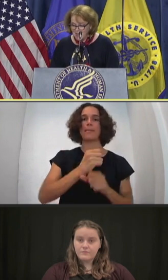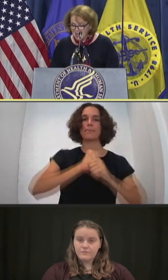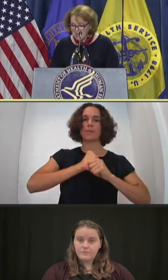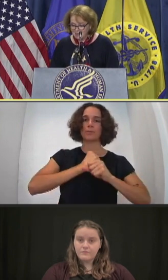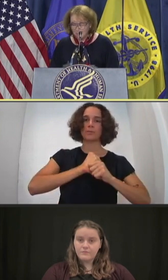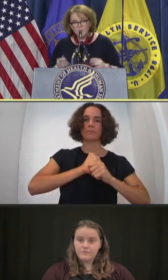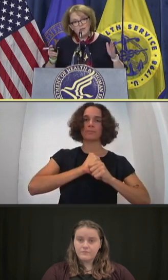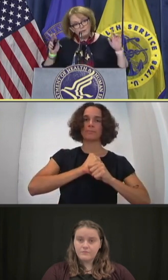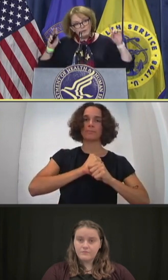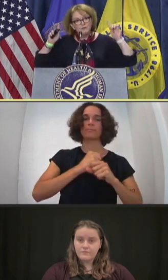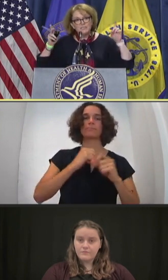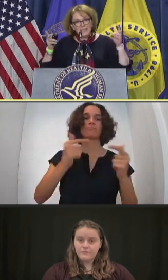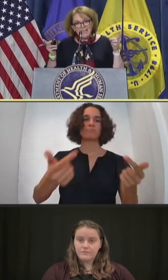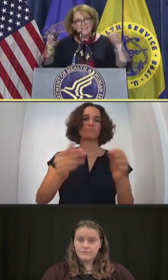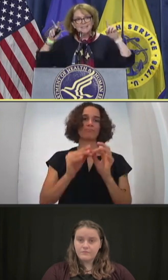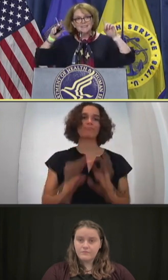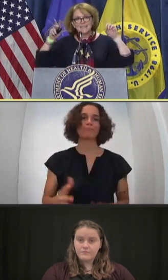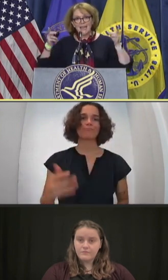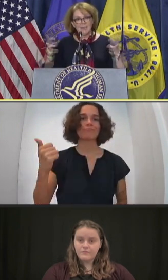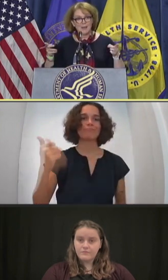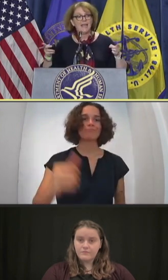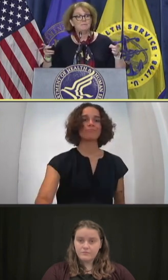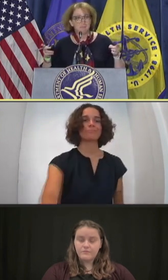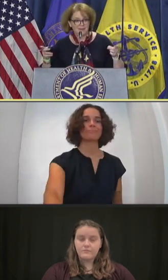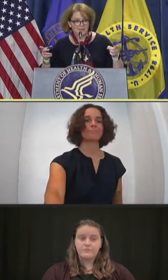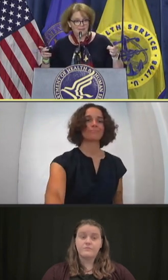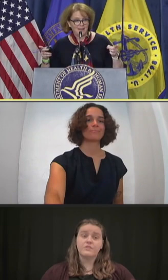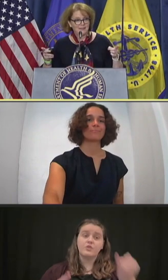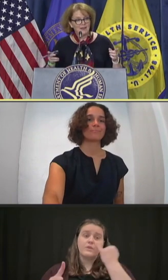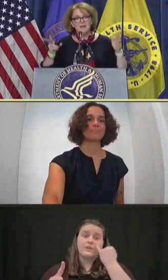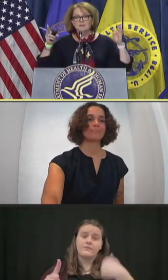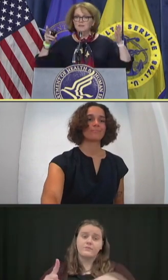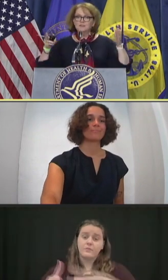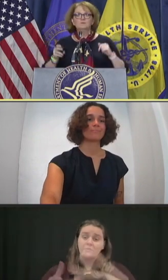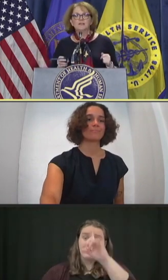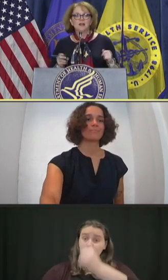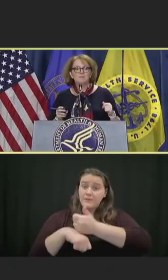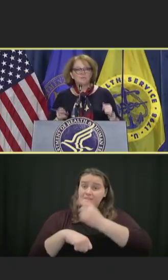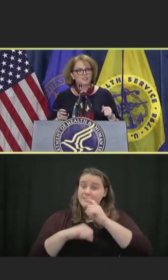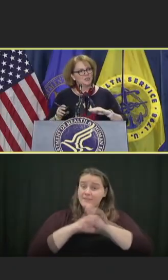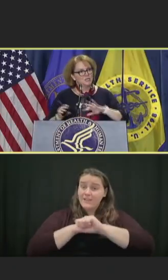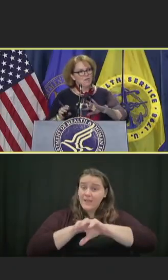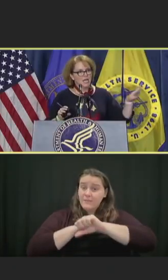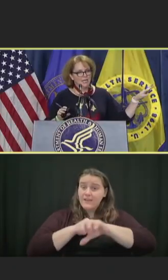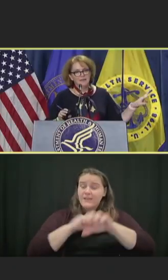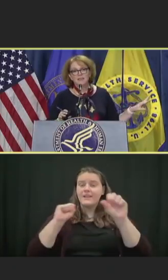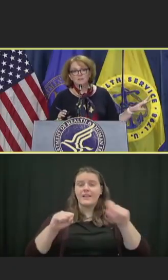And so, if we take this as a campaign mindset, this could be accomplished and done in three